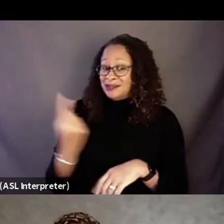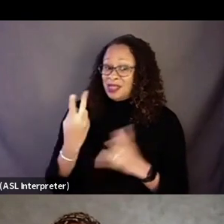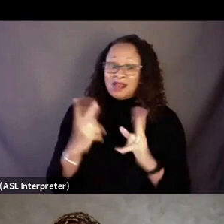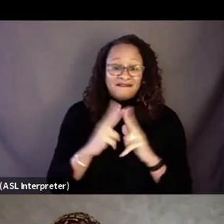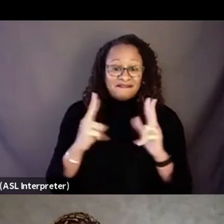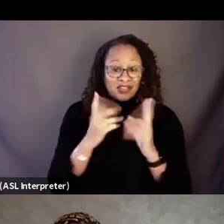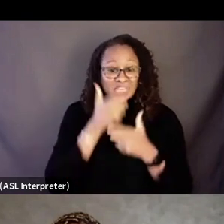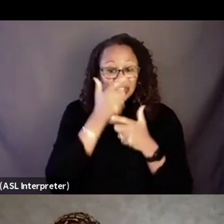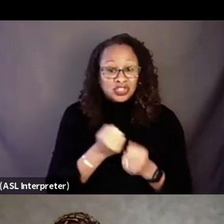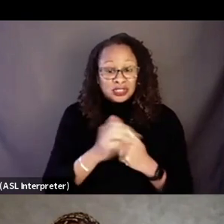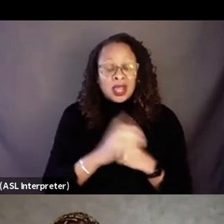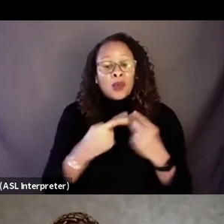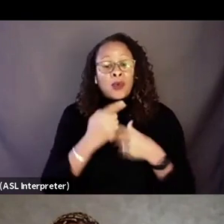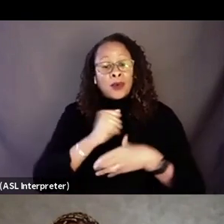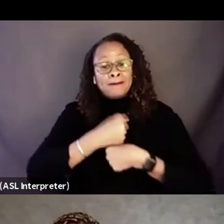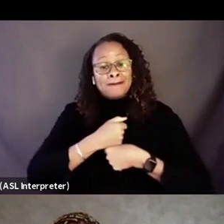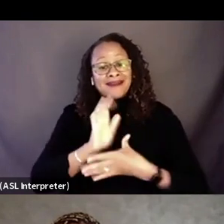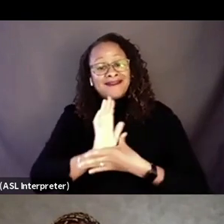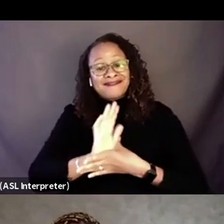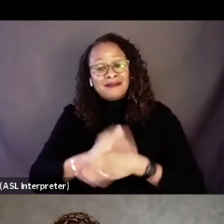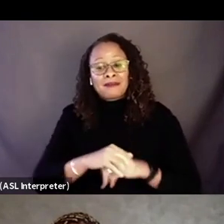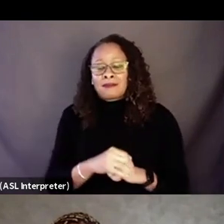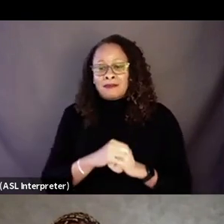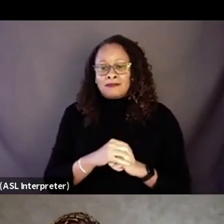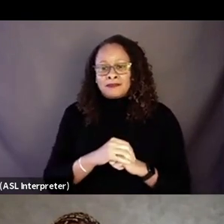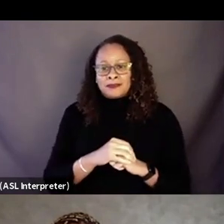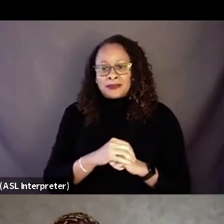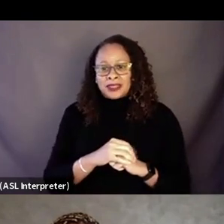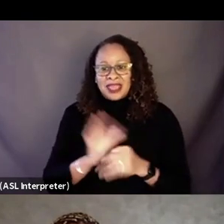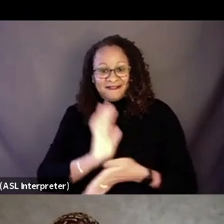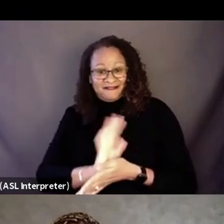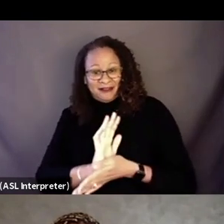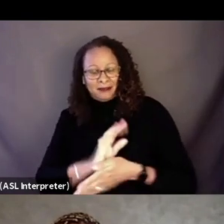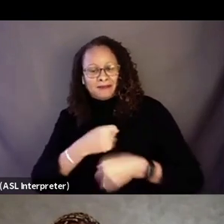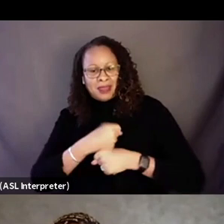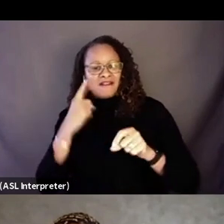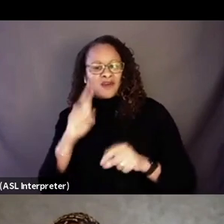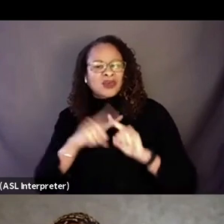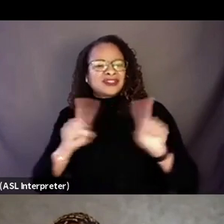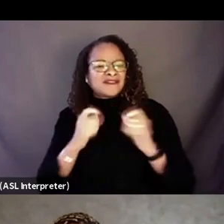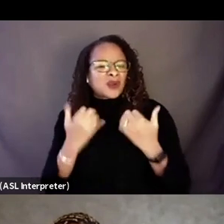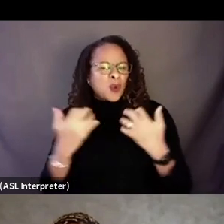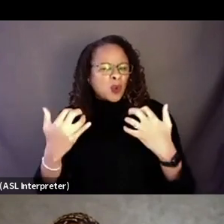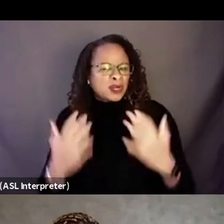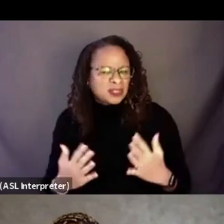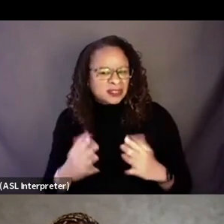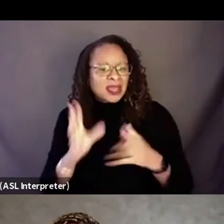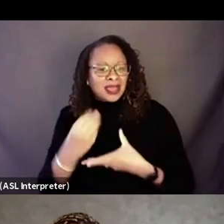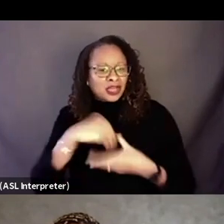when we were making the film, the film was made for different audiences, including Boniface and Njeri